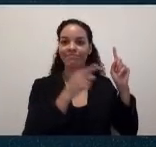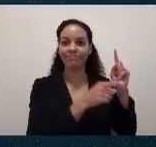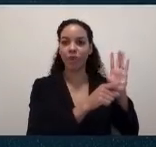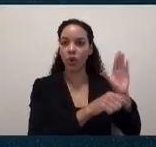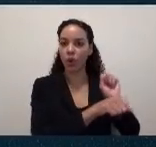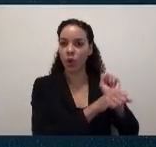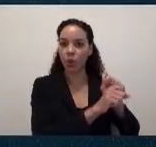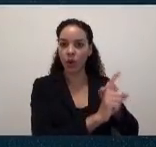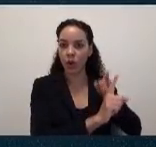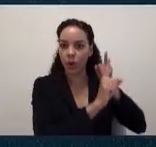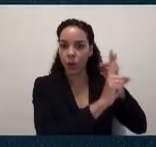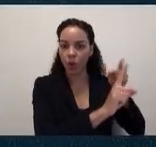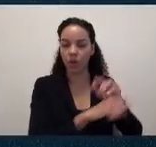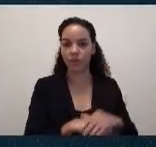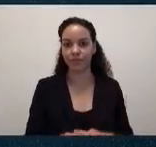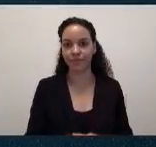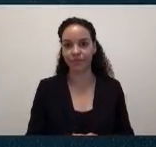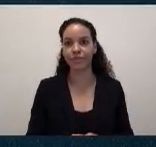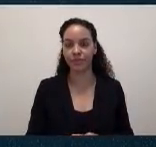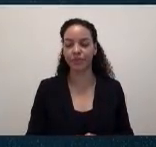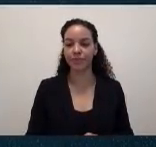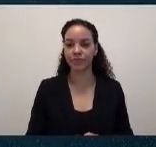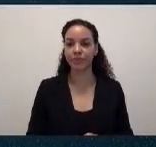she had for herself and for her daughters,